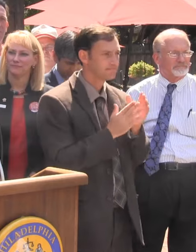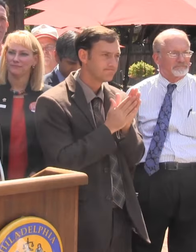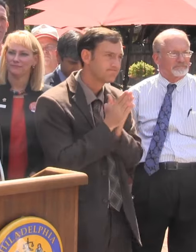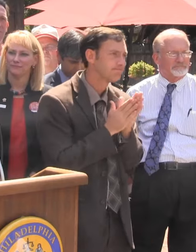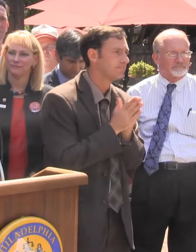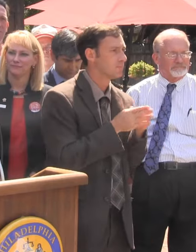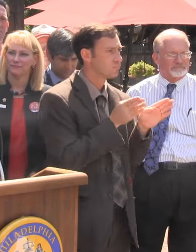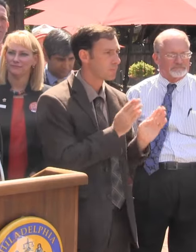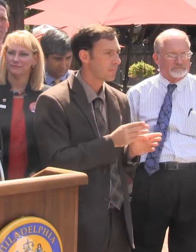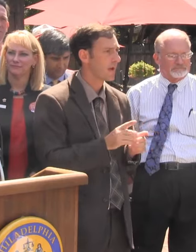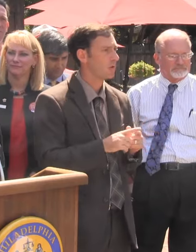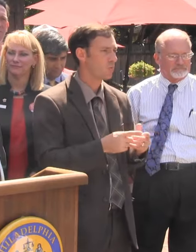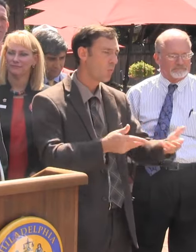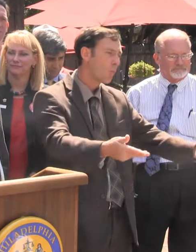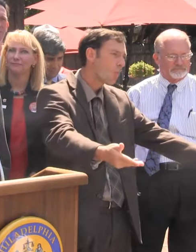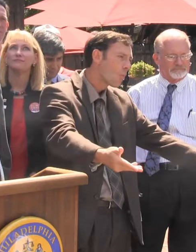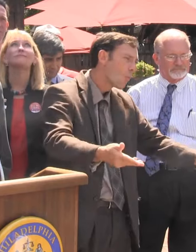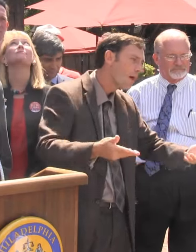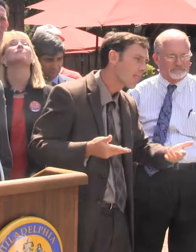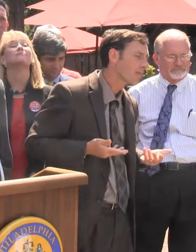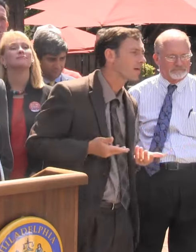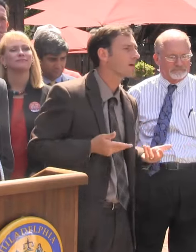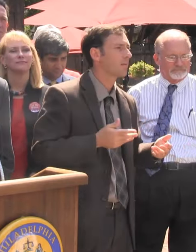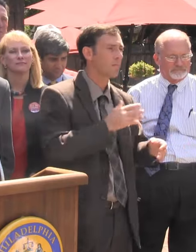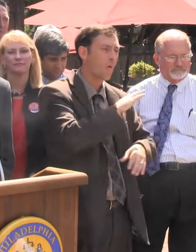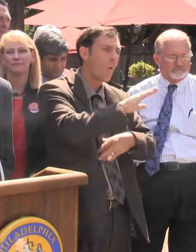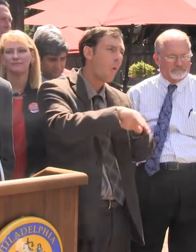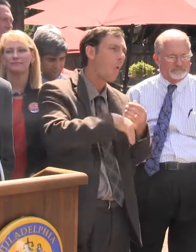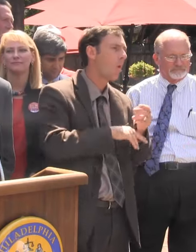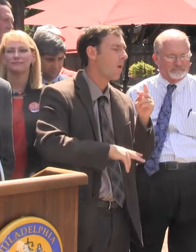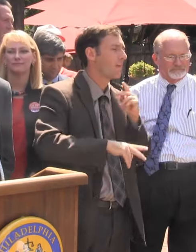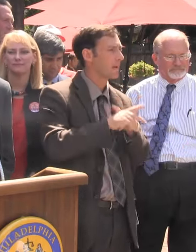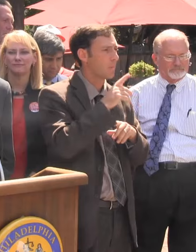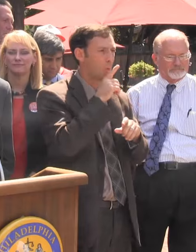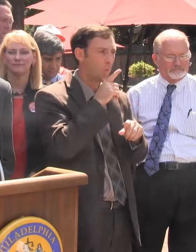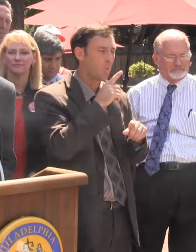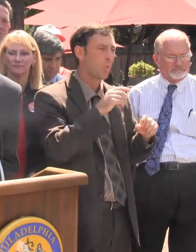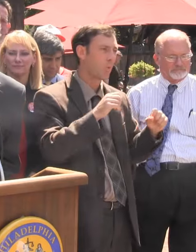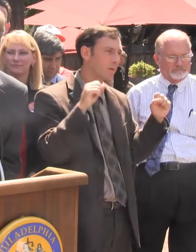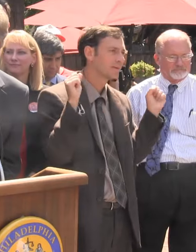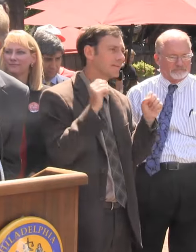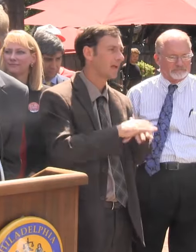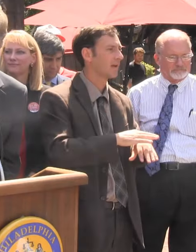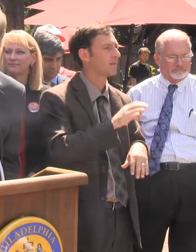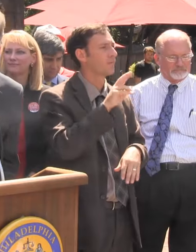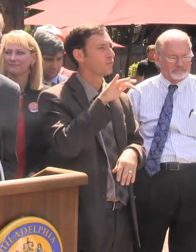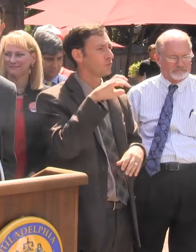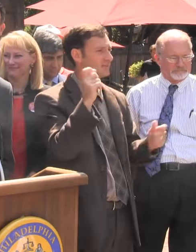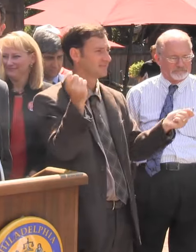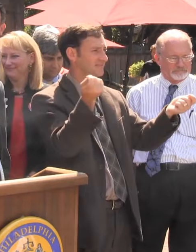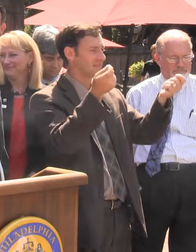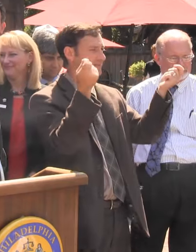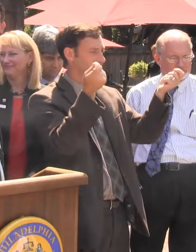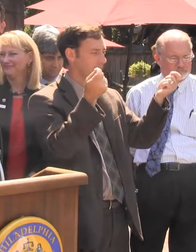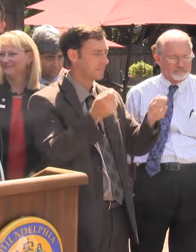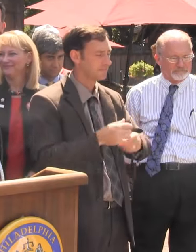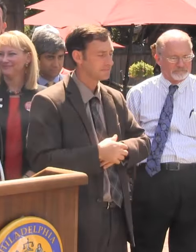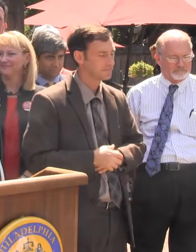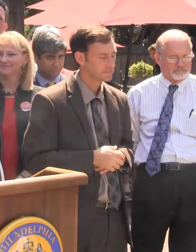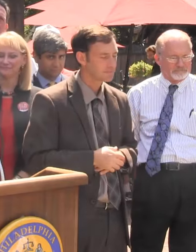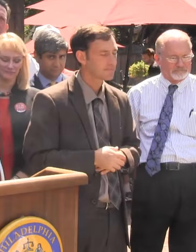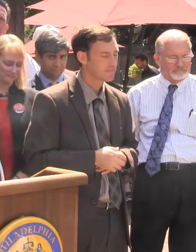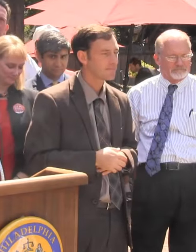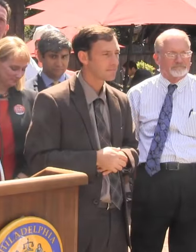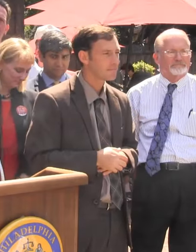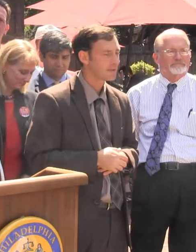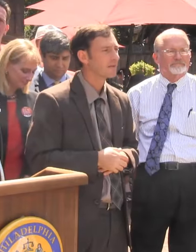prepared to welcome with open arms all those attending the Francis Festival. Now, I must